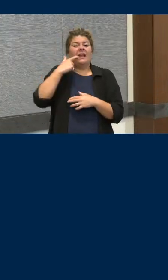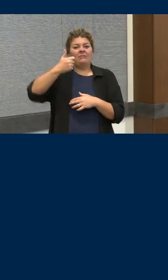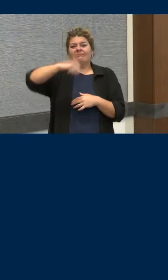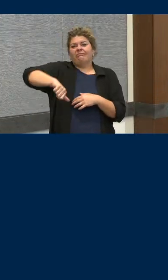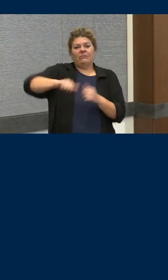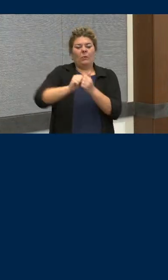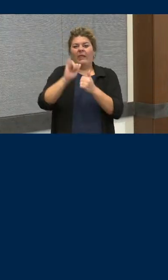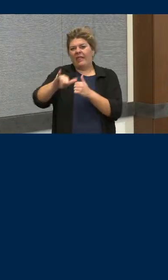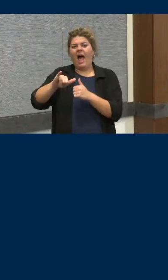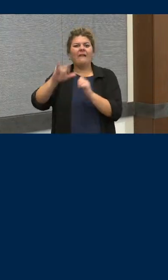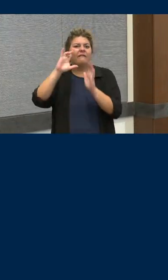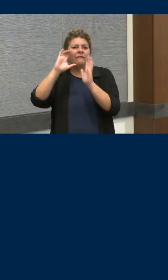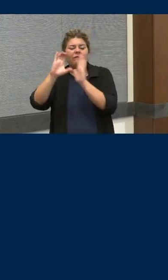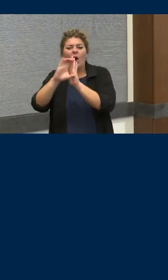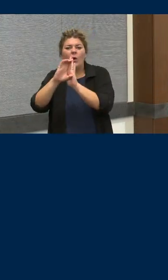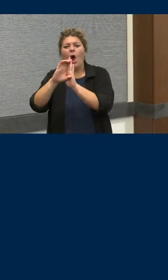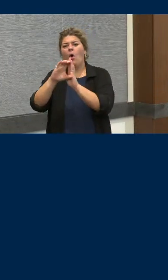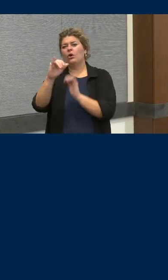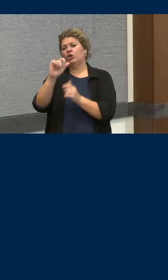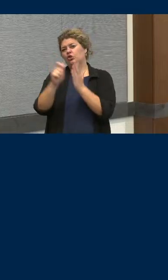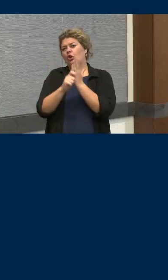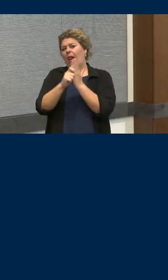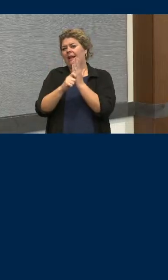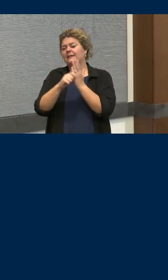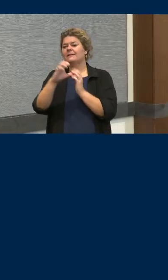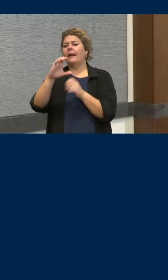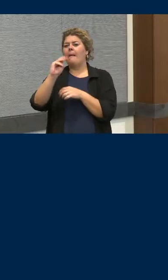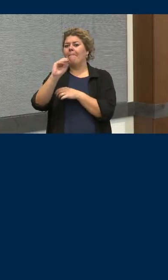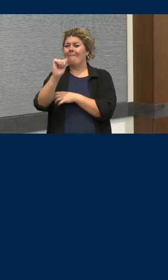Magnum, his photographs had